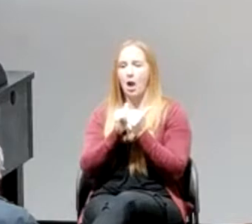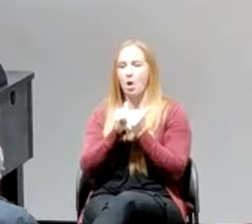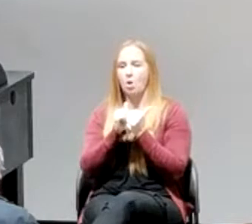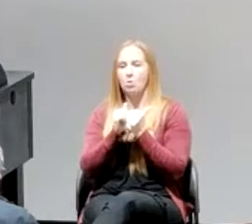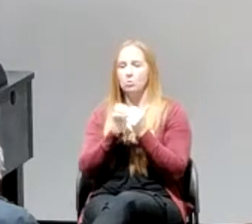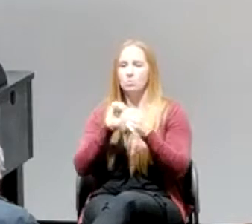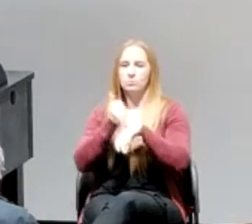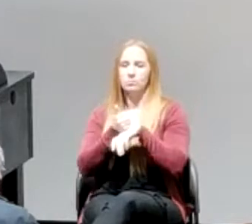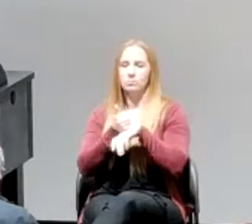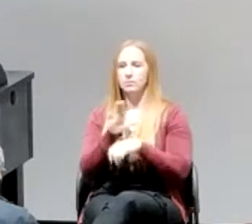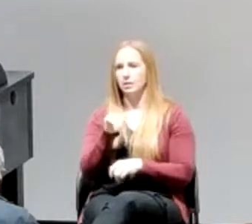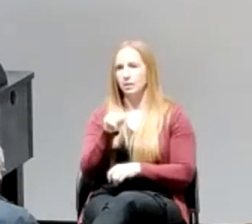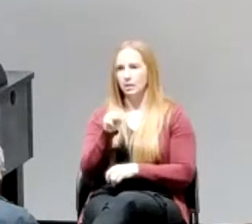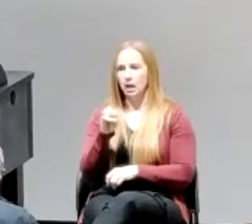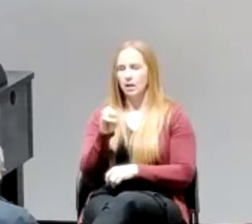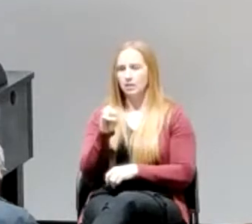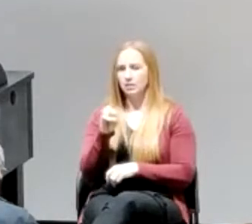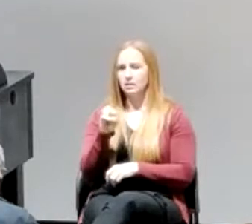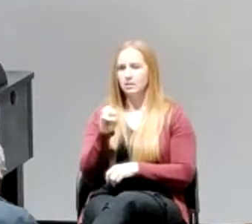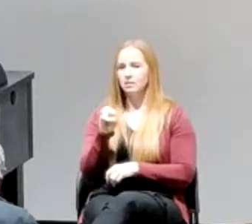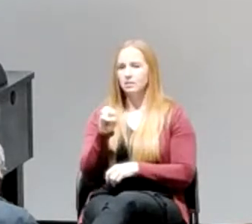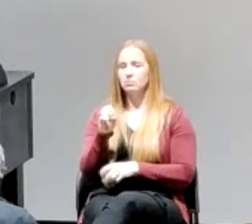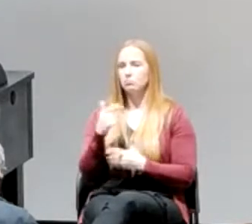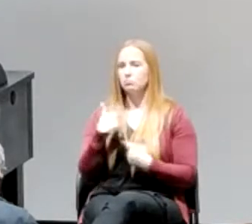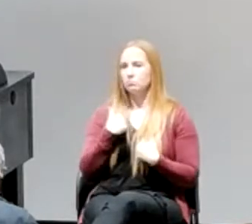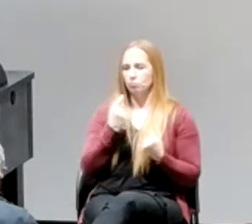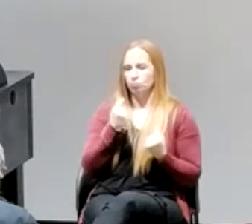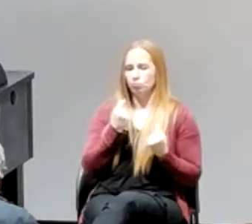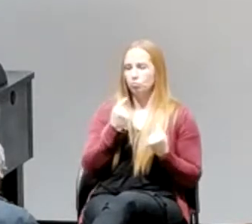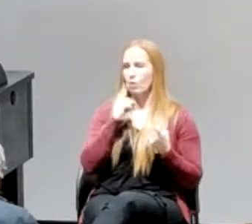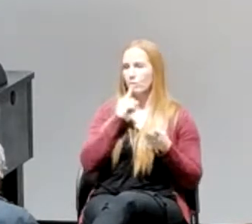I put a post it note on my soul and that is what you do when you're soul designing.